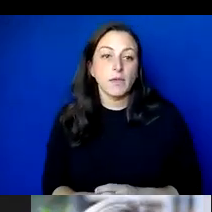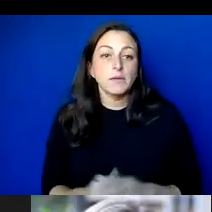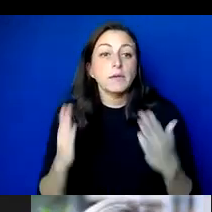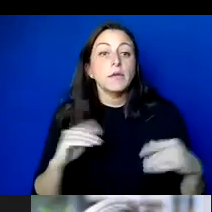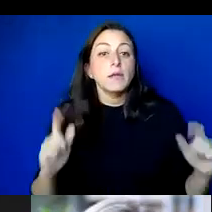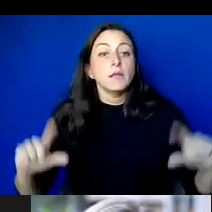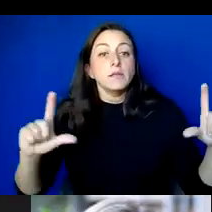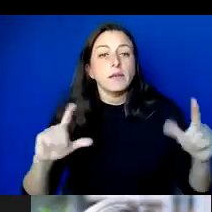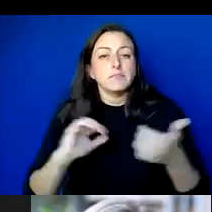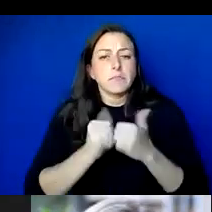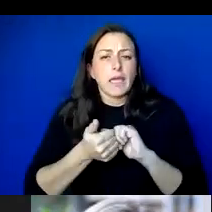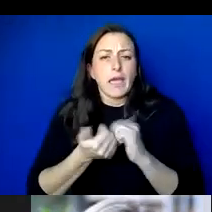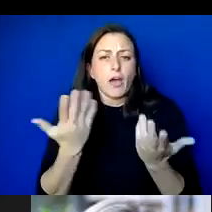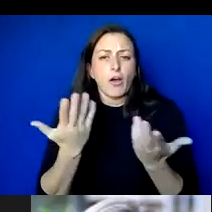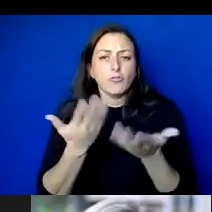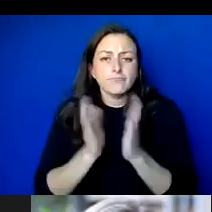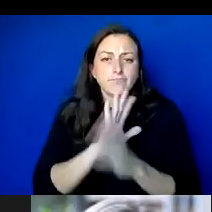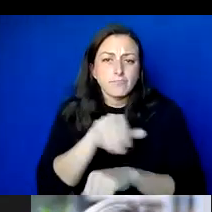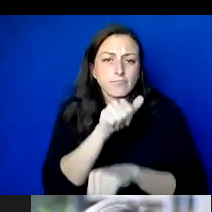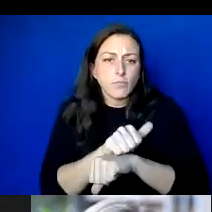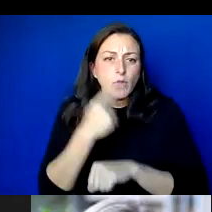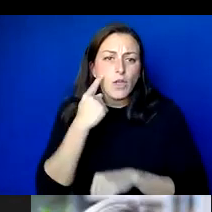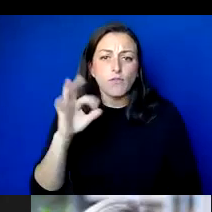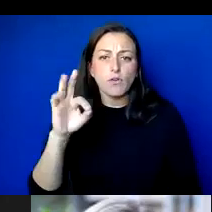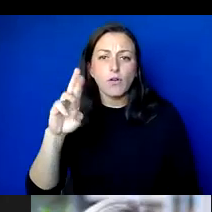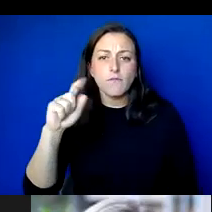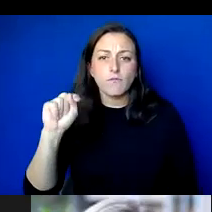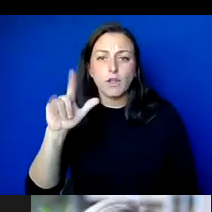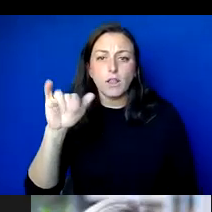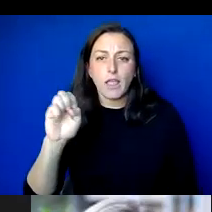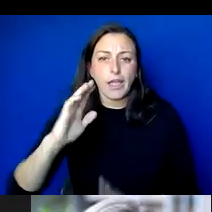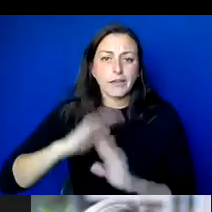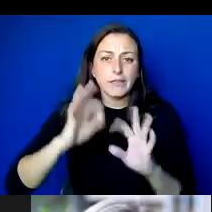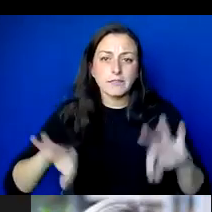So how to sign up for frontline essential workers. Frontline essential workers, like educators,